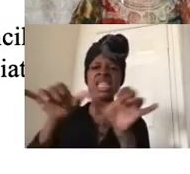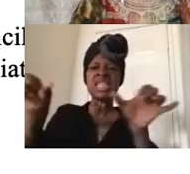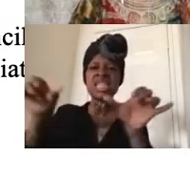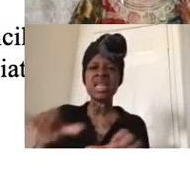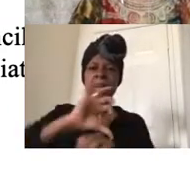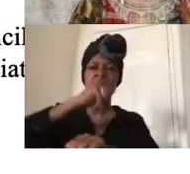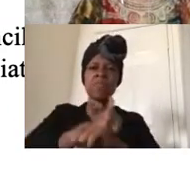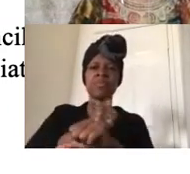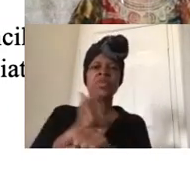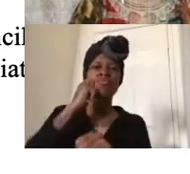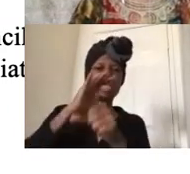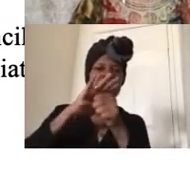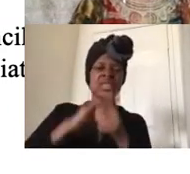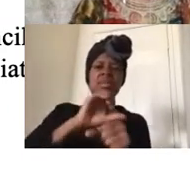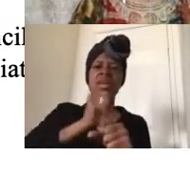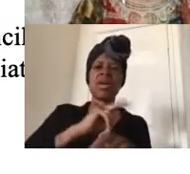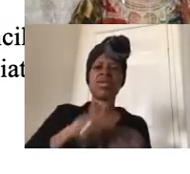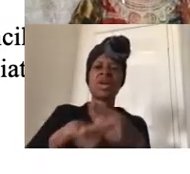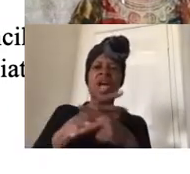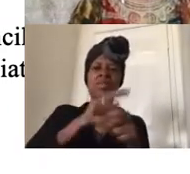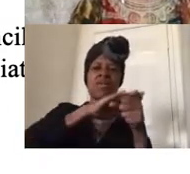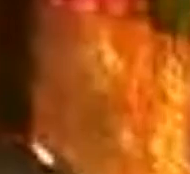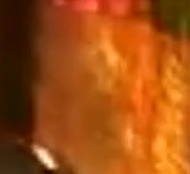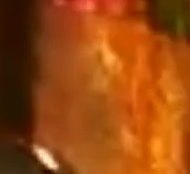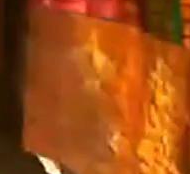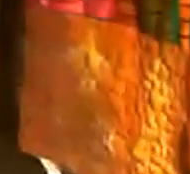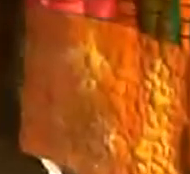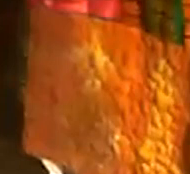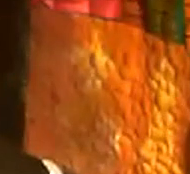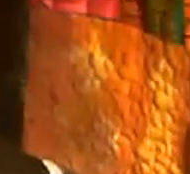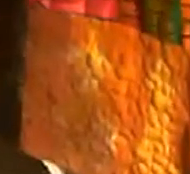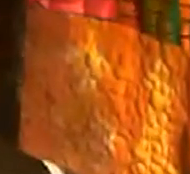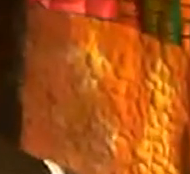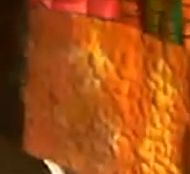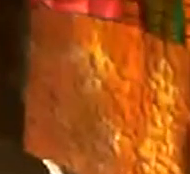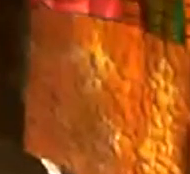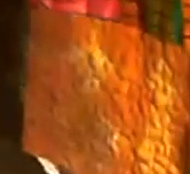and other forms of oppression i am thrilled that we get to hear directly